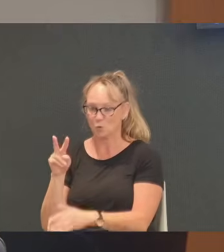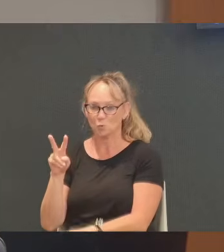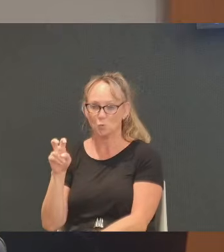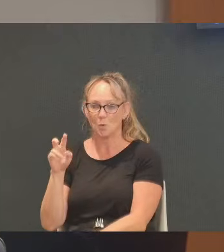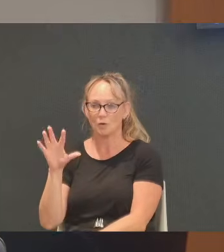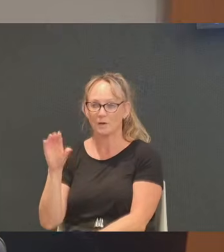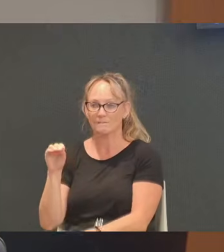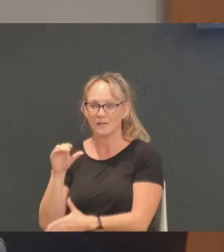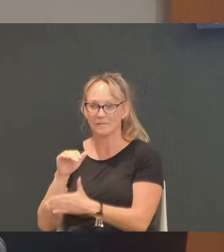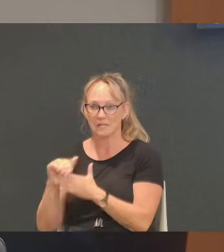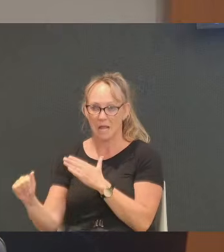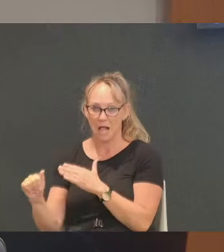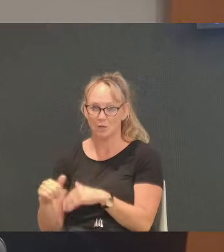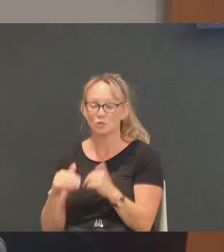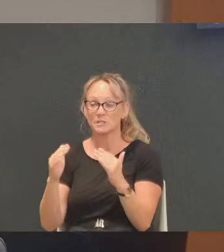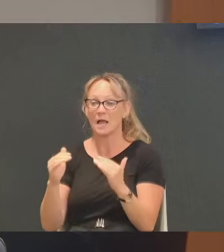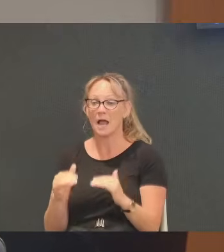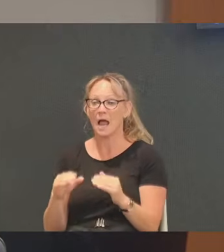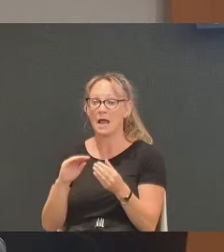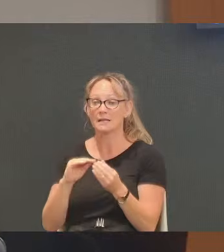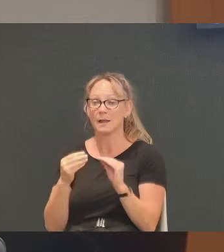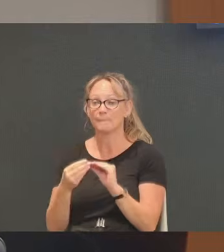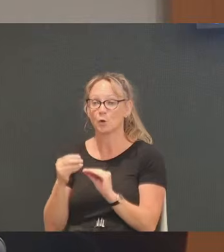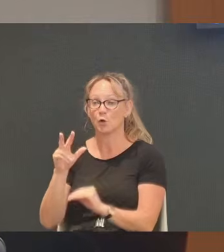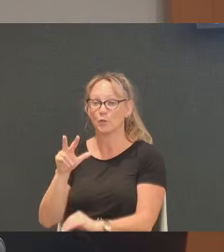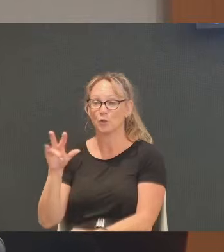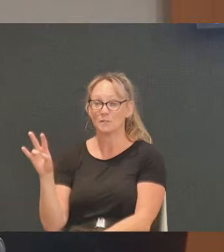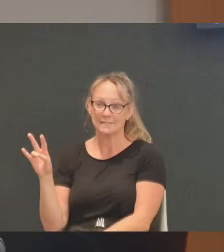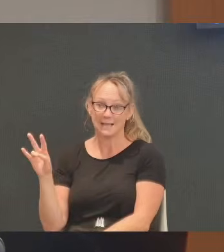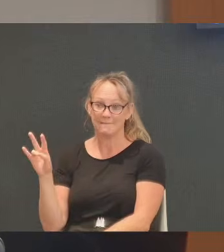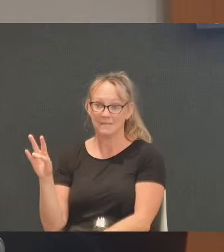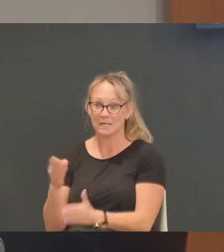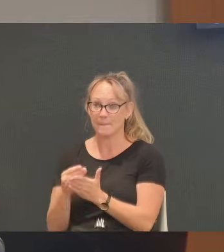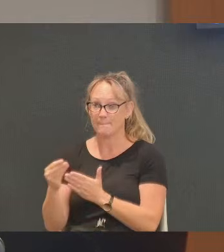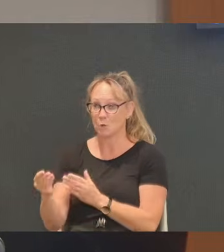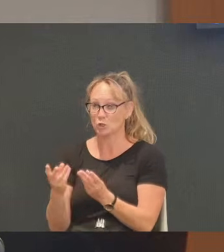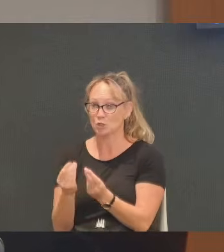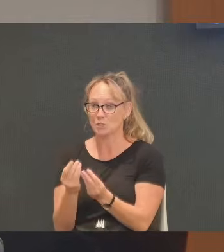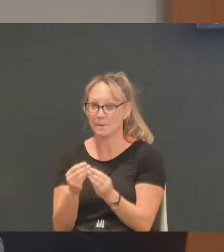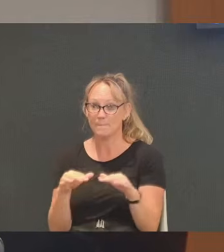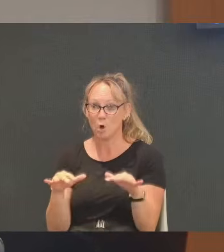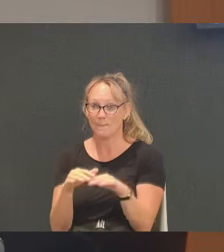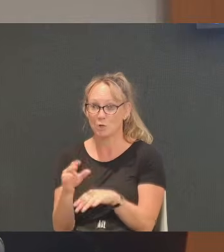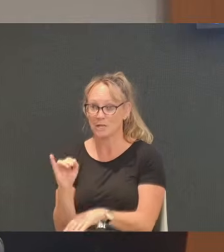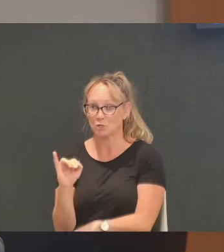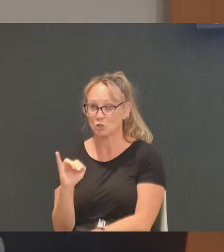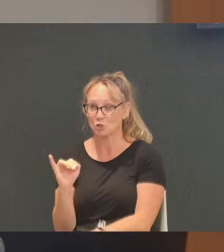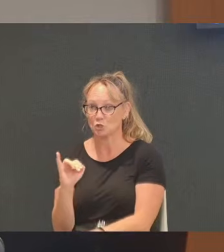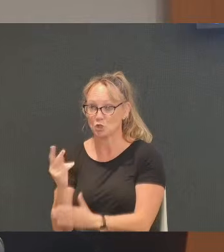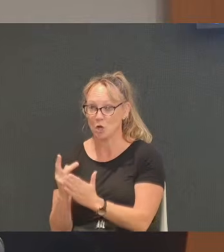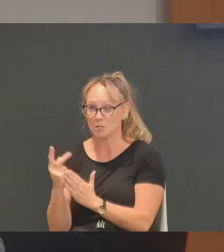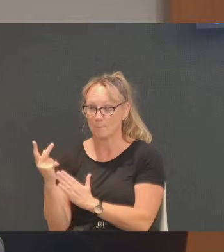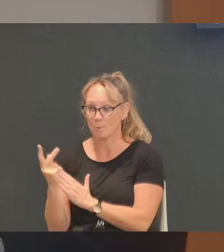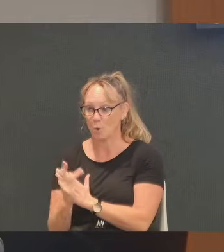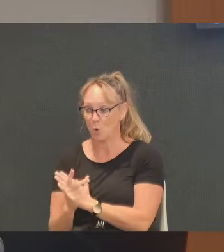Item 37 is the purchase of a property insurance program including terrorism insurance, cyber